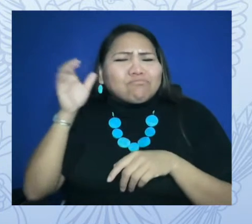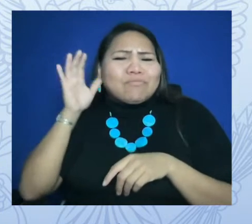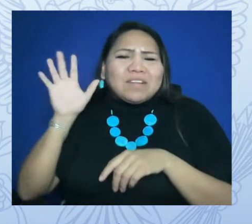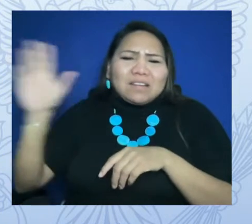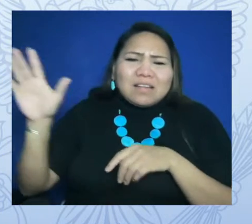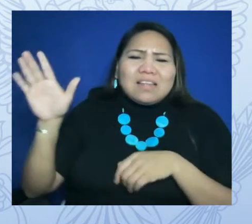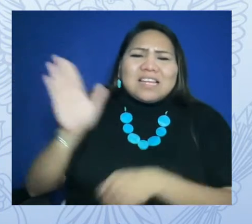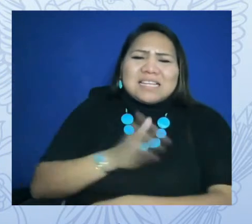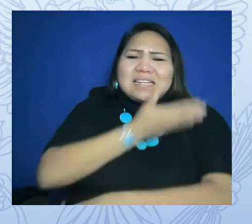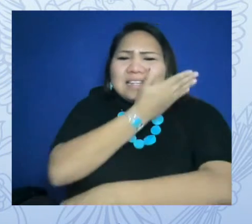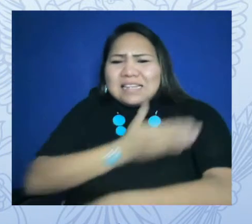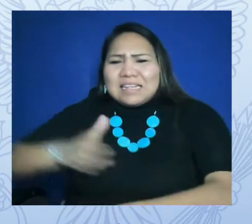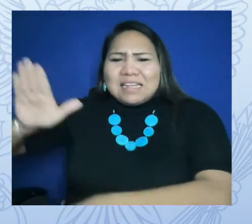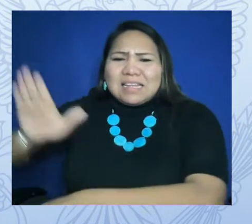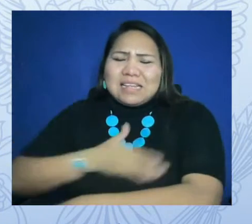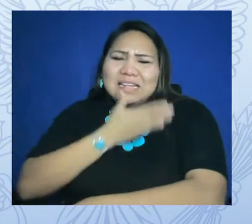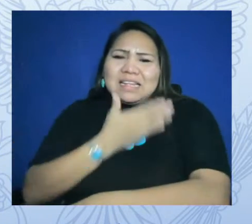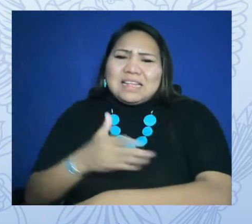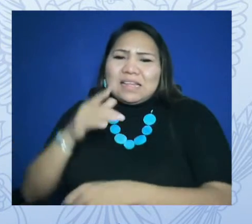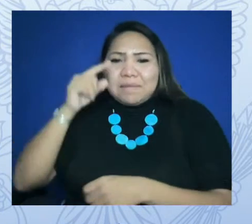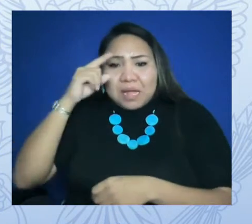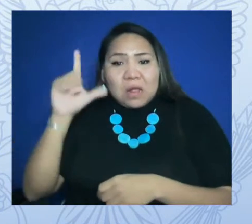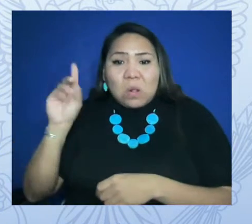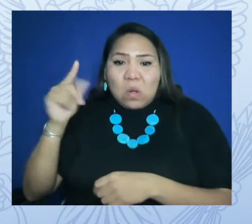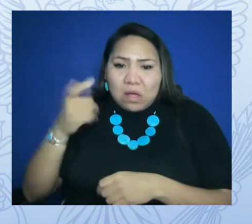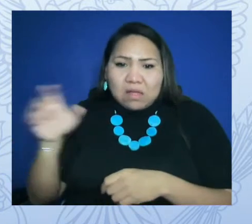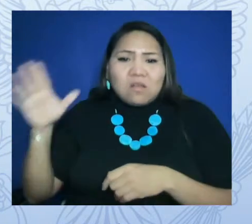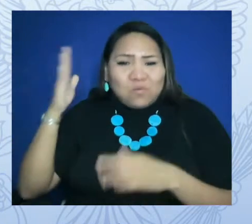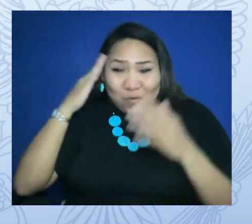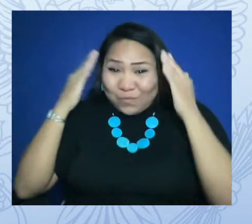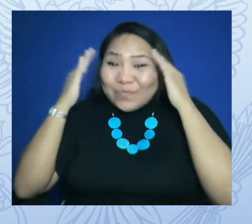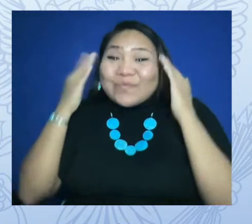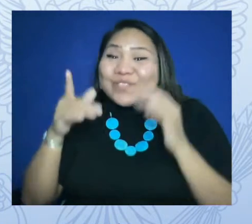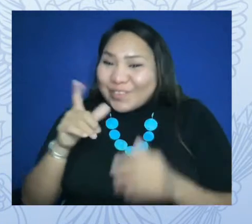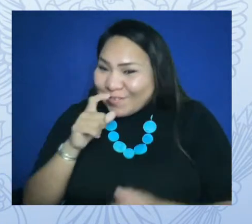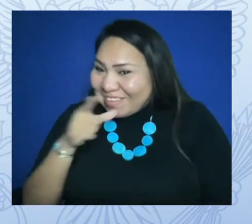Ah, you all know. It begins with a voice